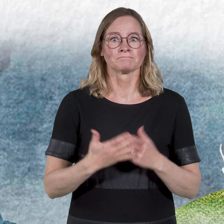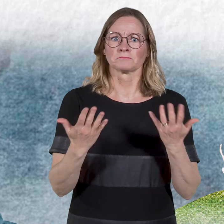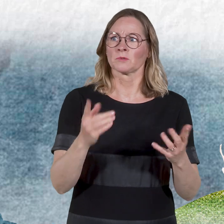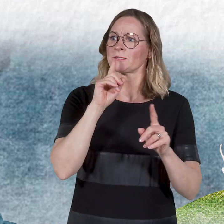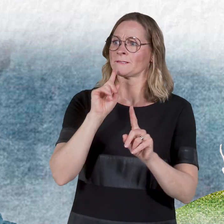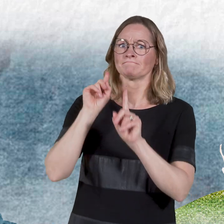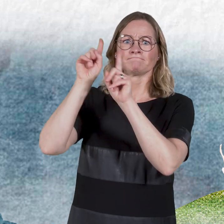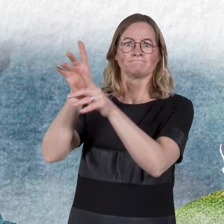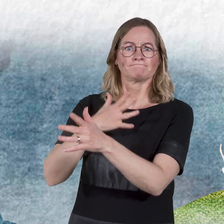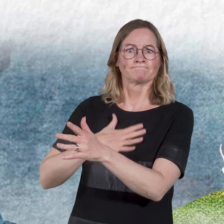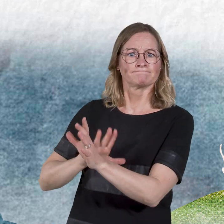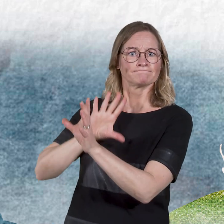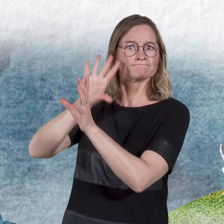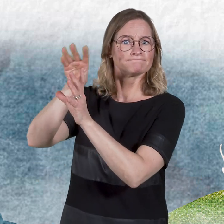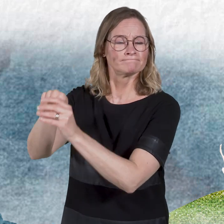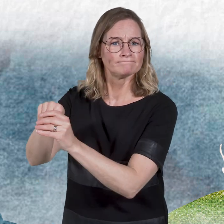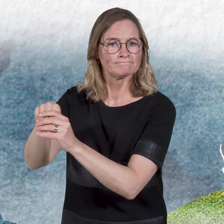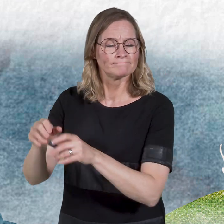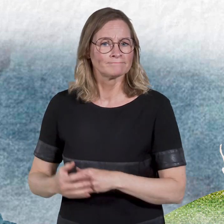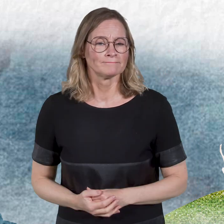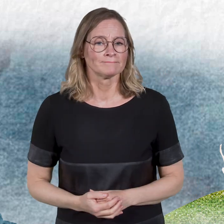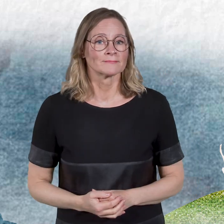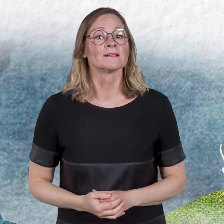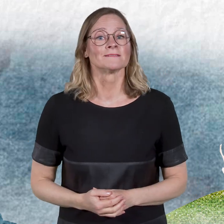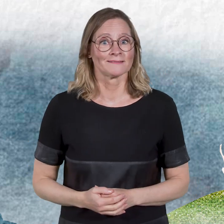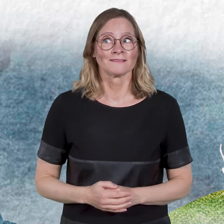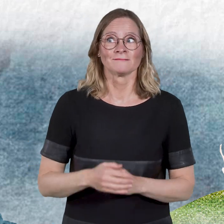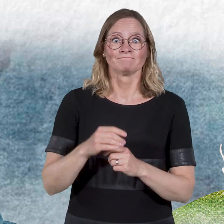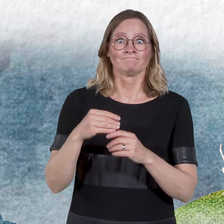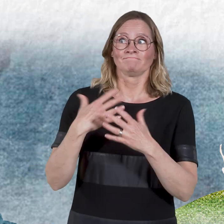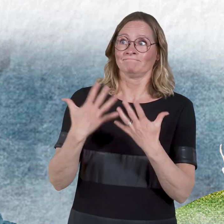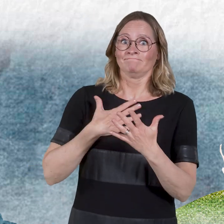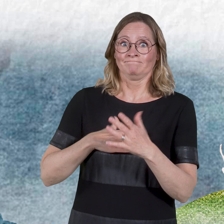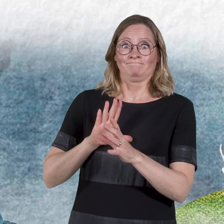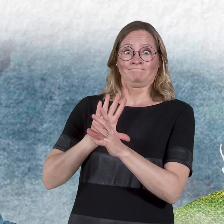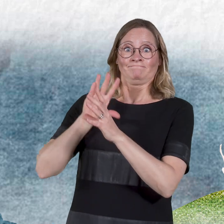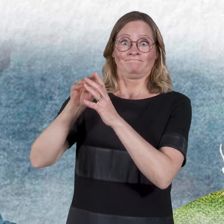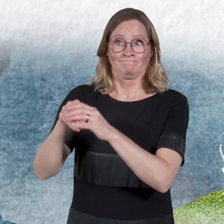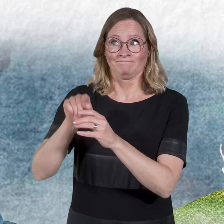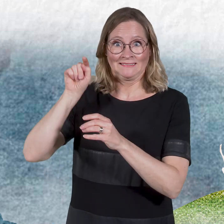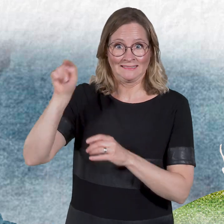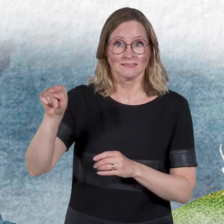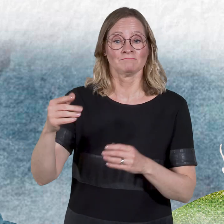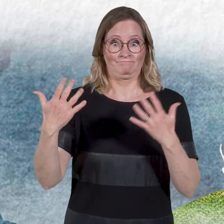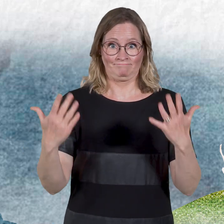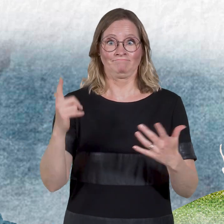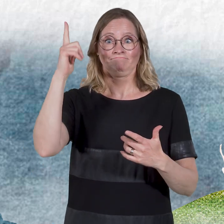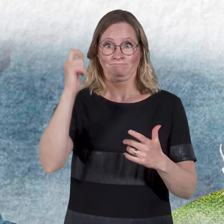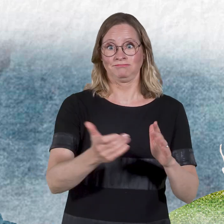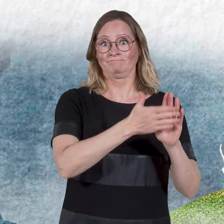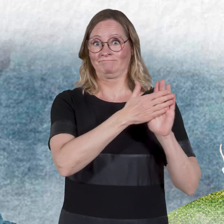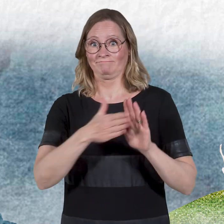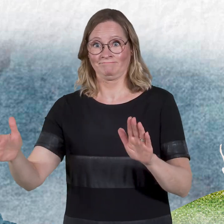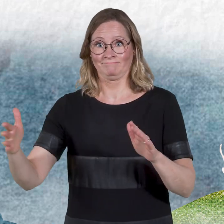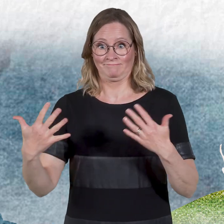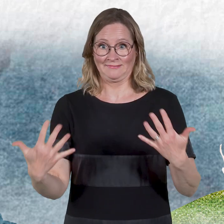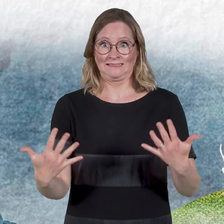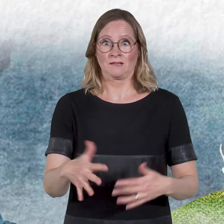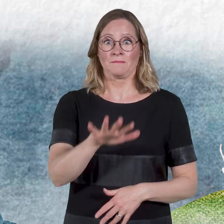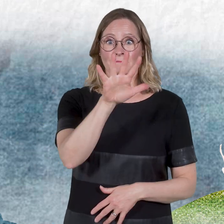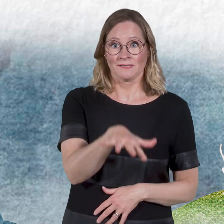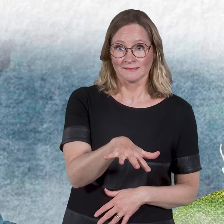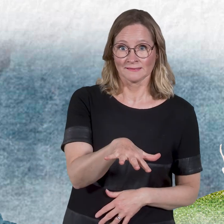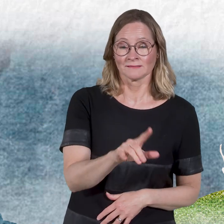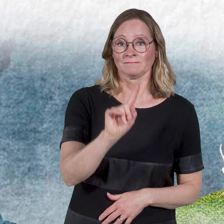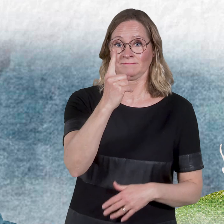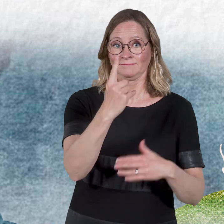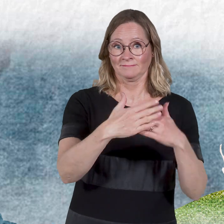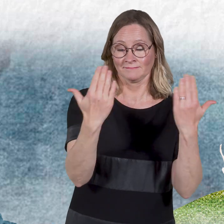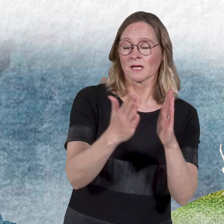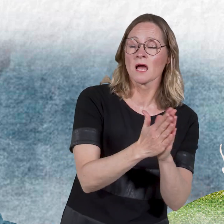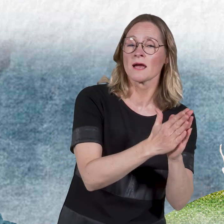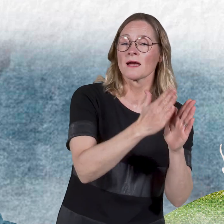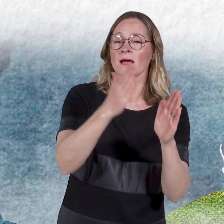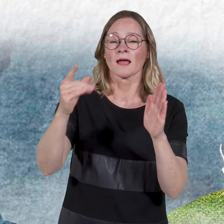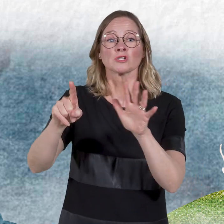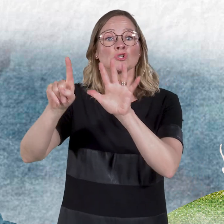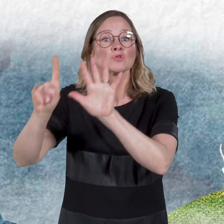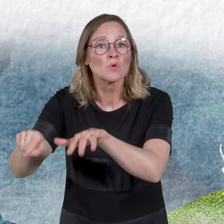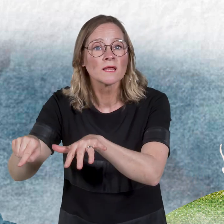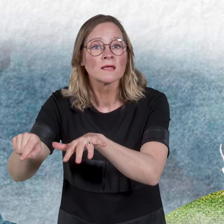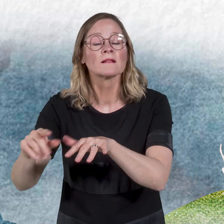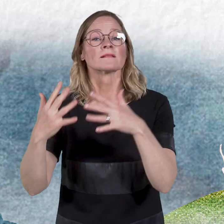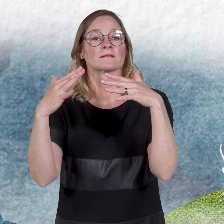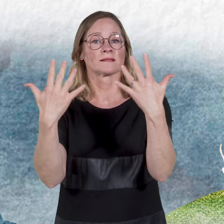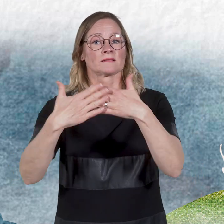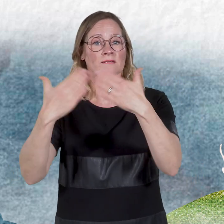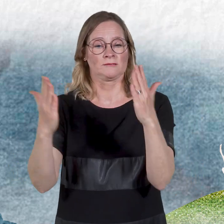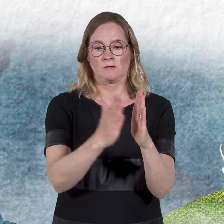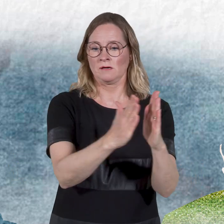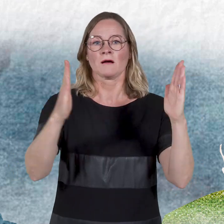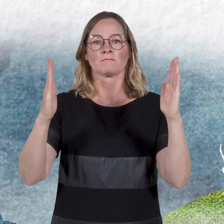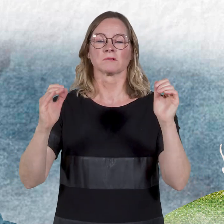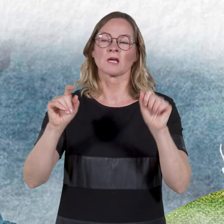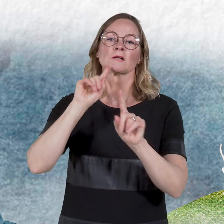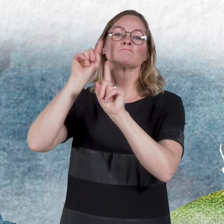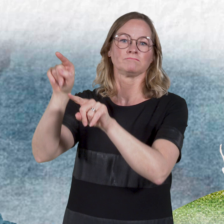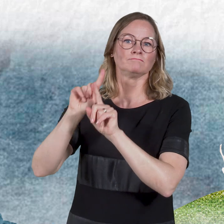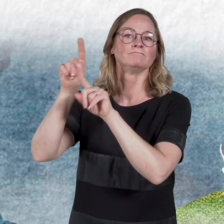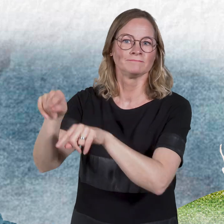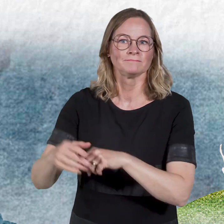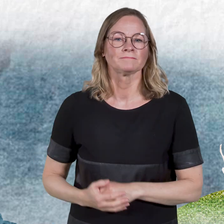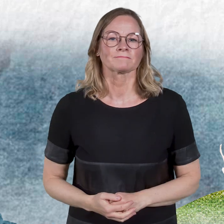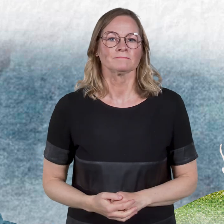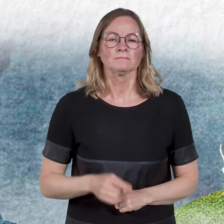Registration for the event is open from 1st May to 10th June 2023.